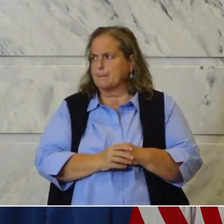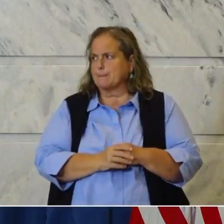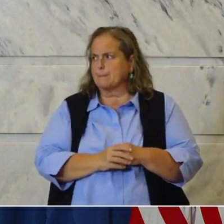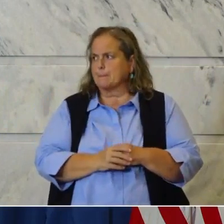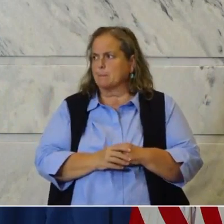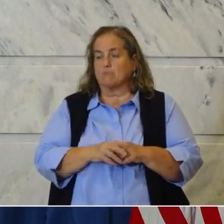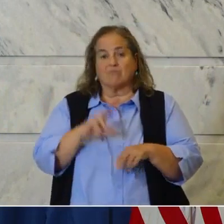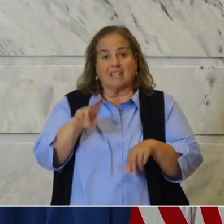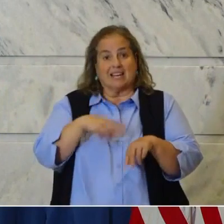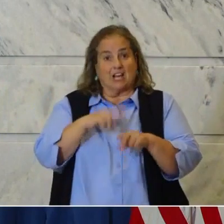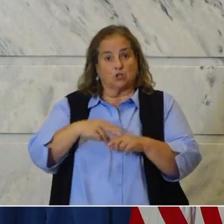No